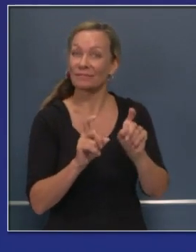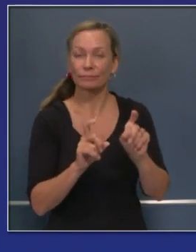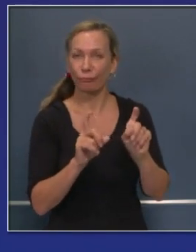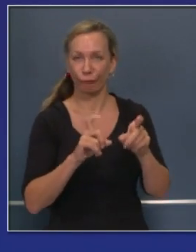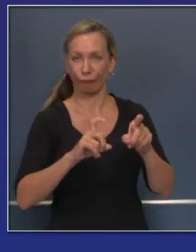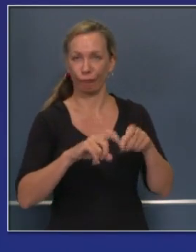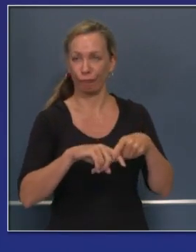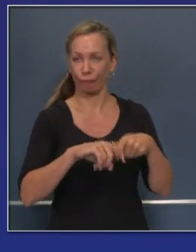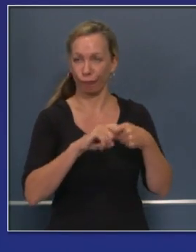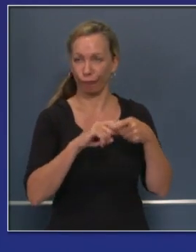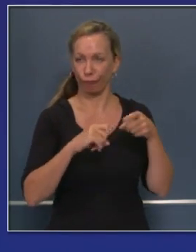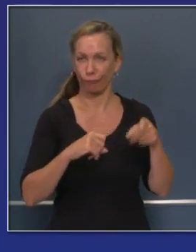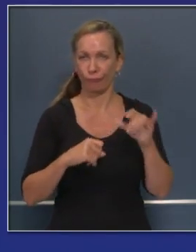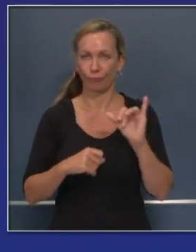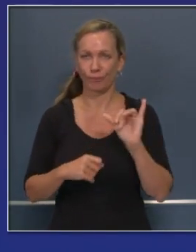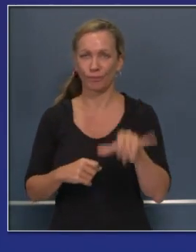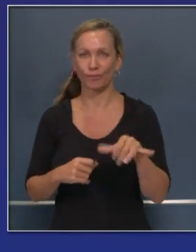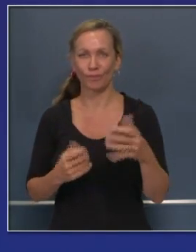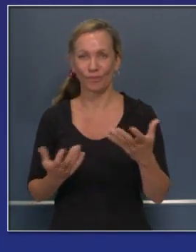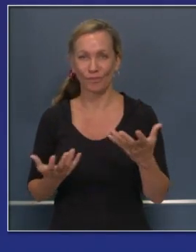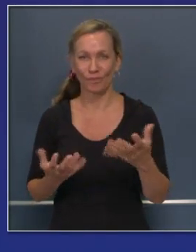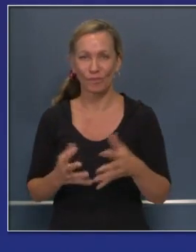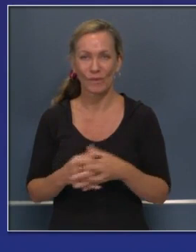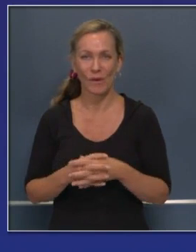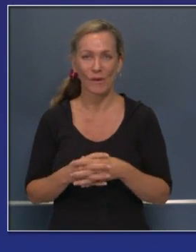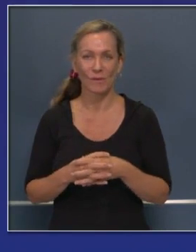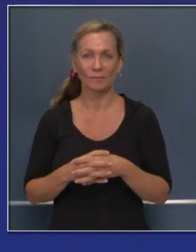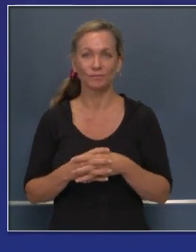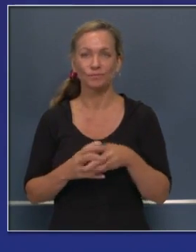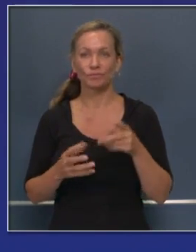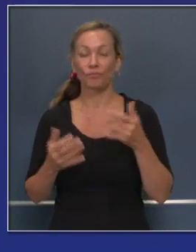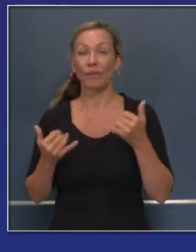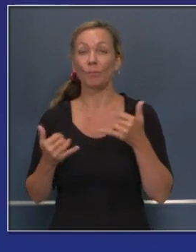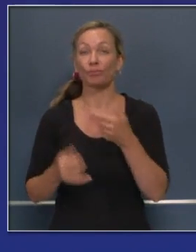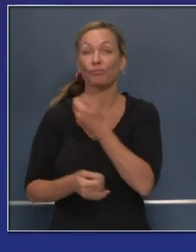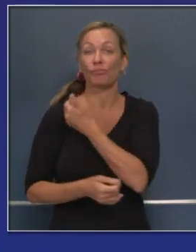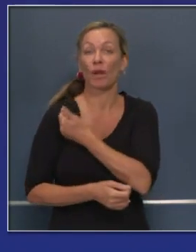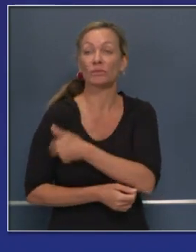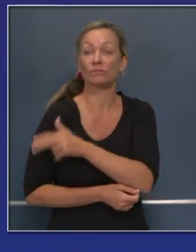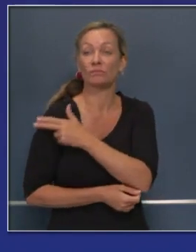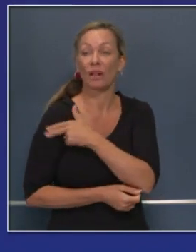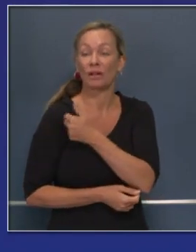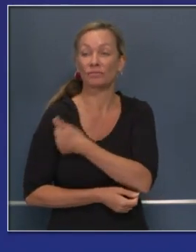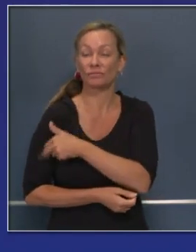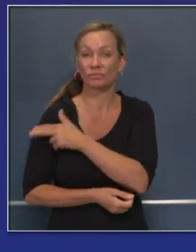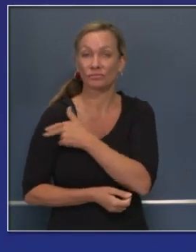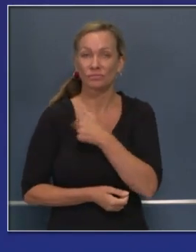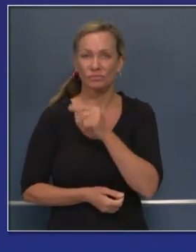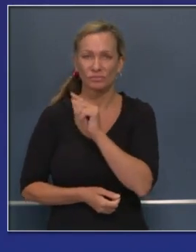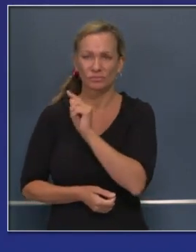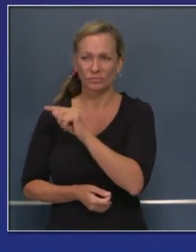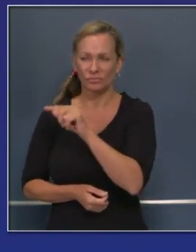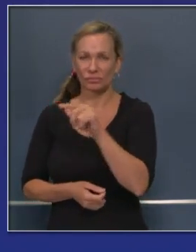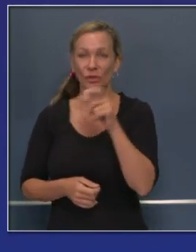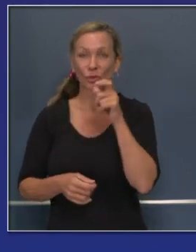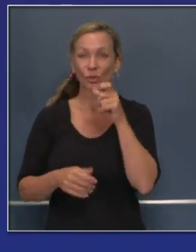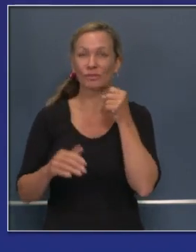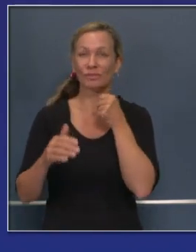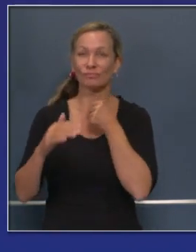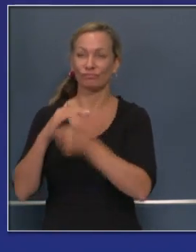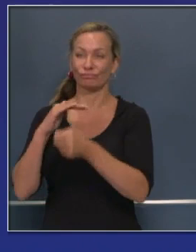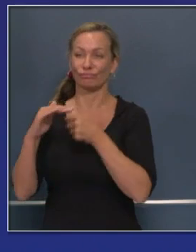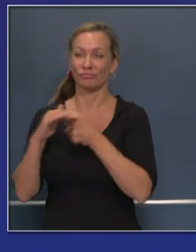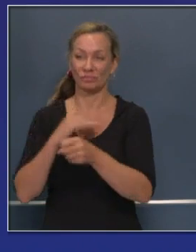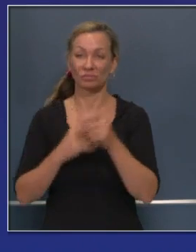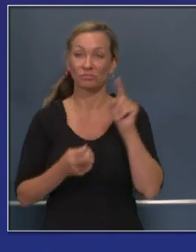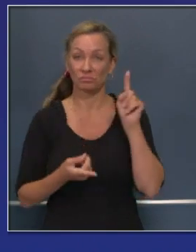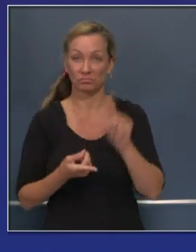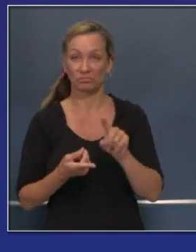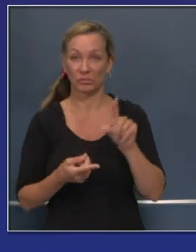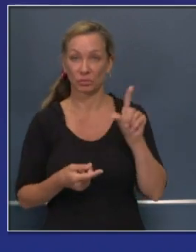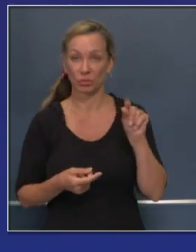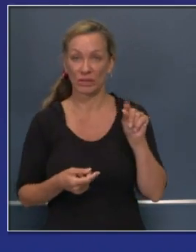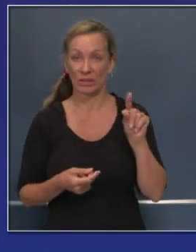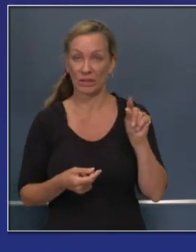NEVERTHELESS, WE ARE GETTING OVER 100,000 TEST A DAY, 111,000 YESTERDAY.